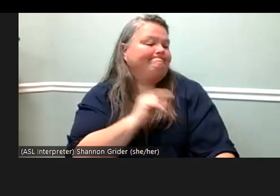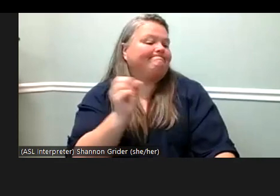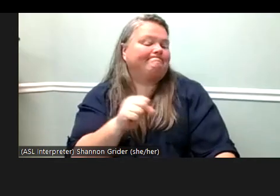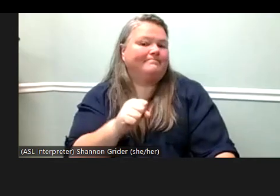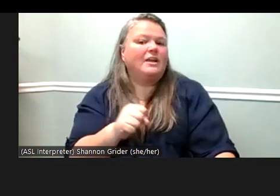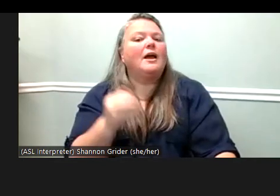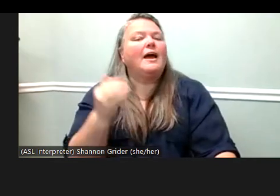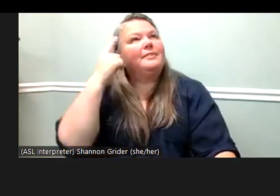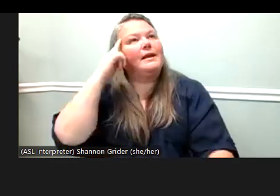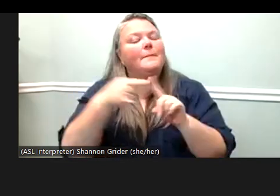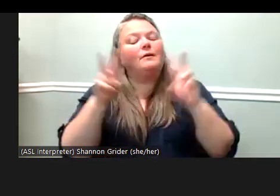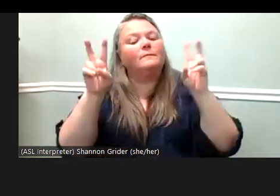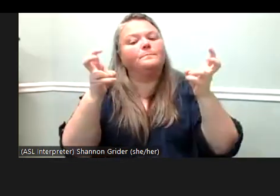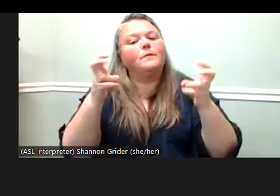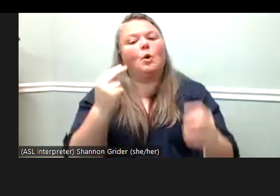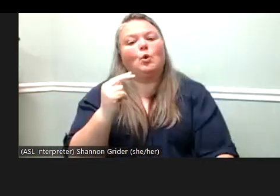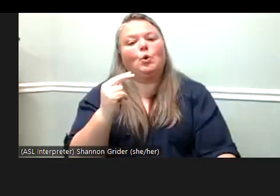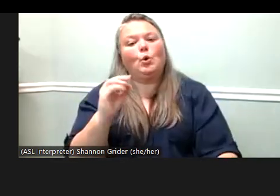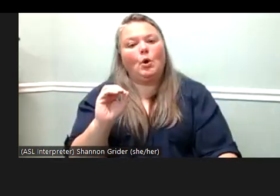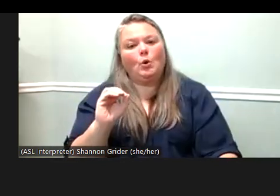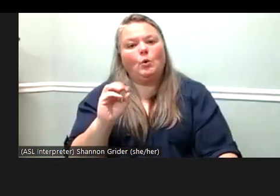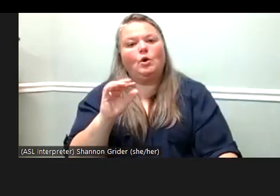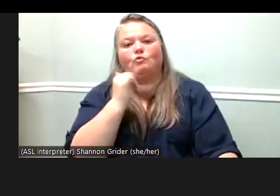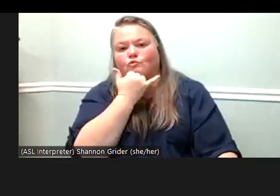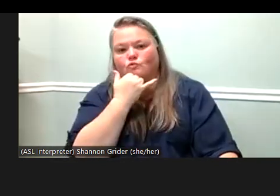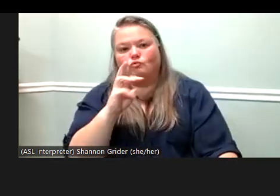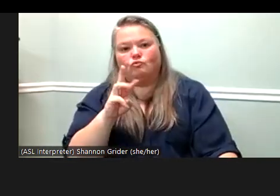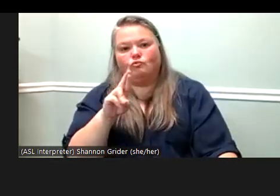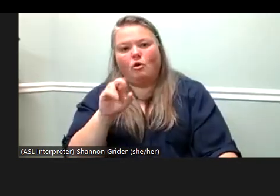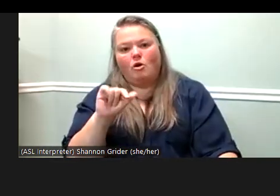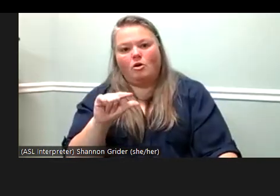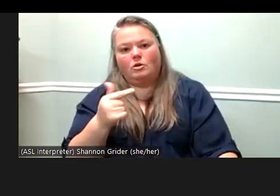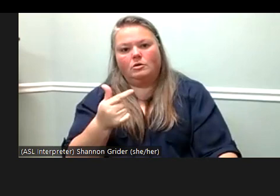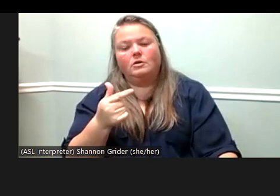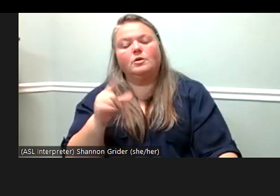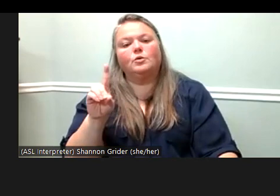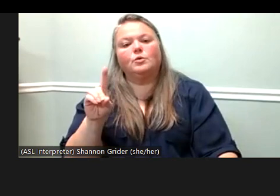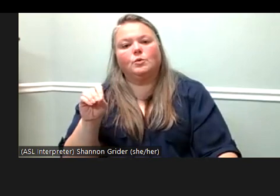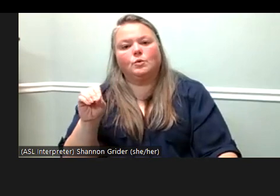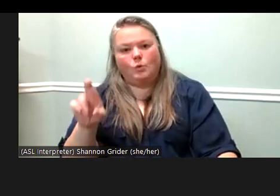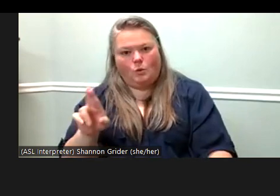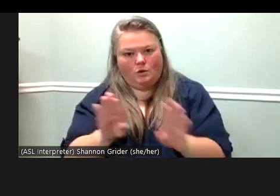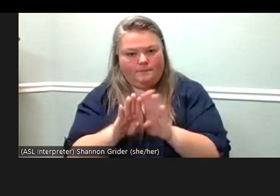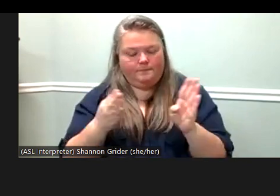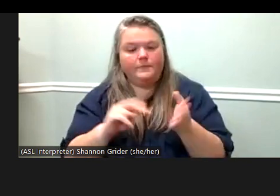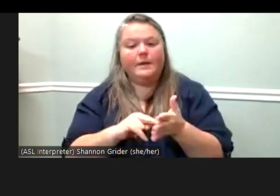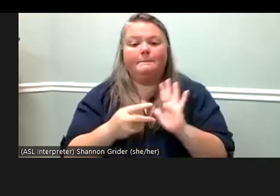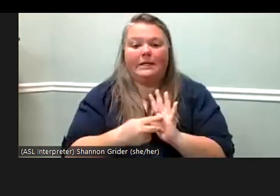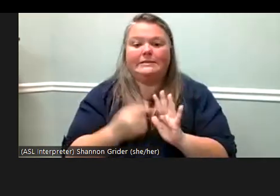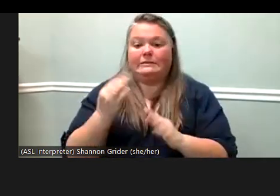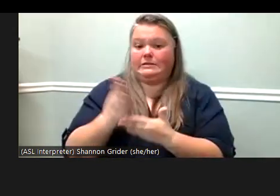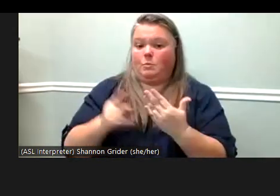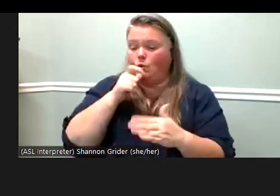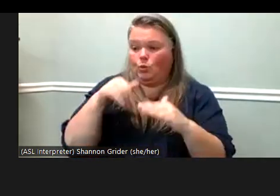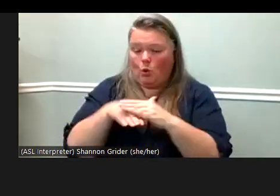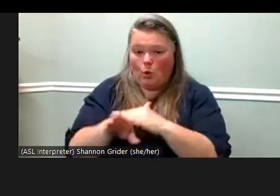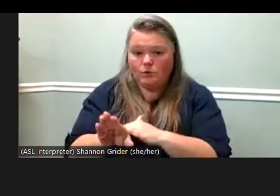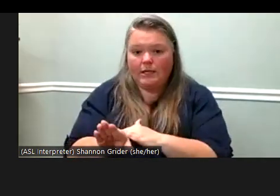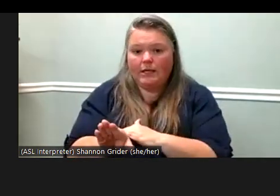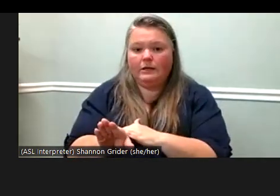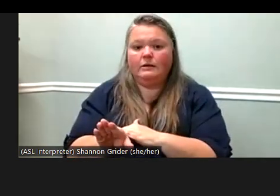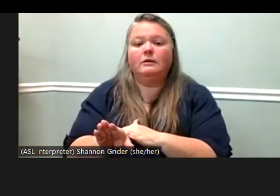WE HAVE LOTS TO WORK ON, DON'T WE, MICHELLE?